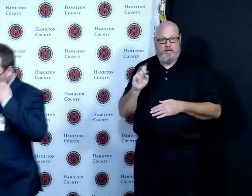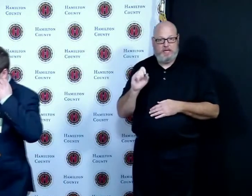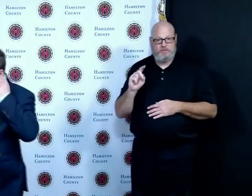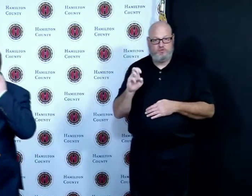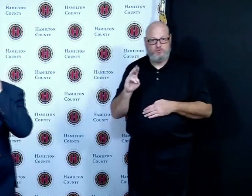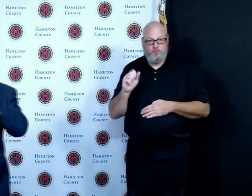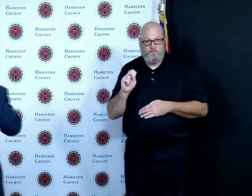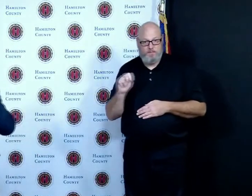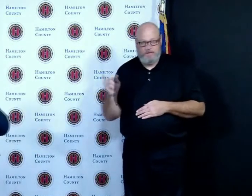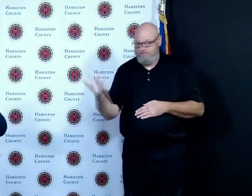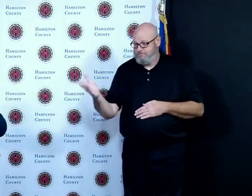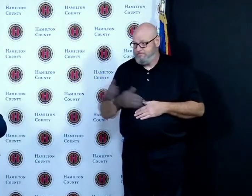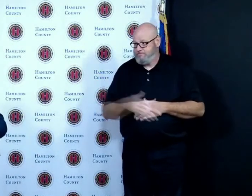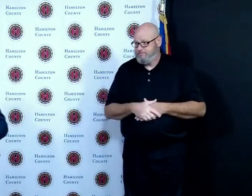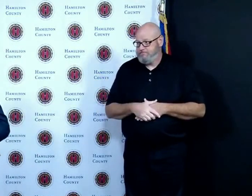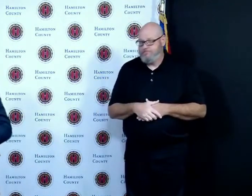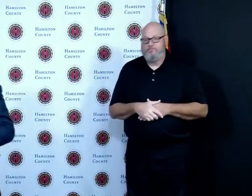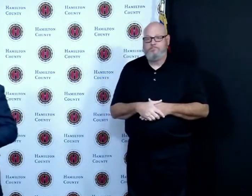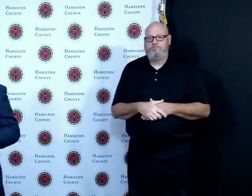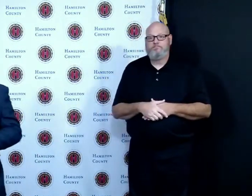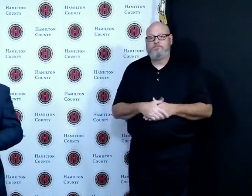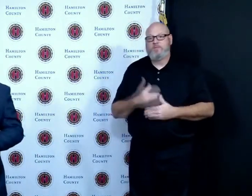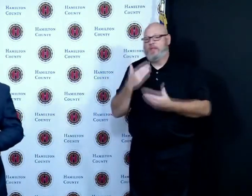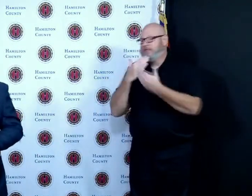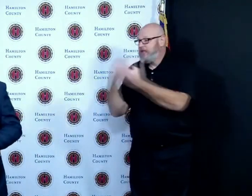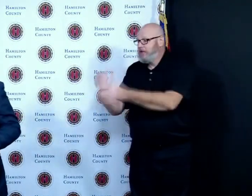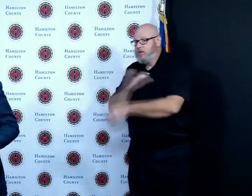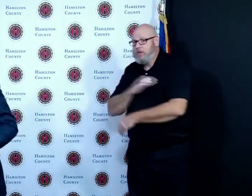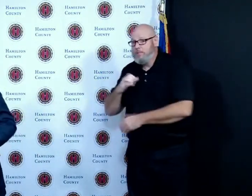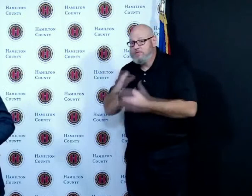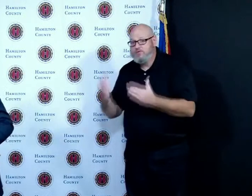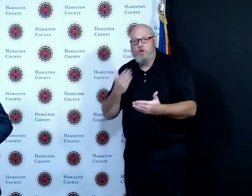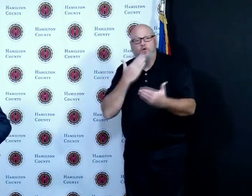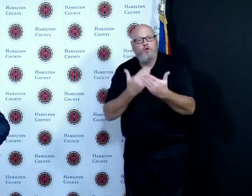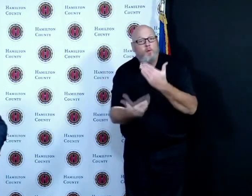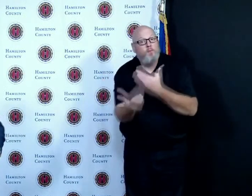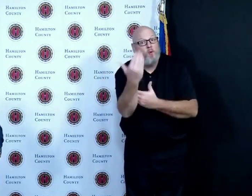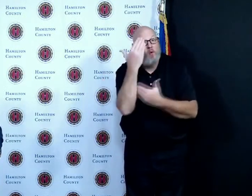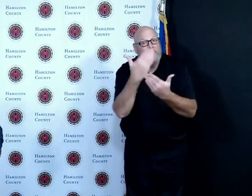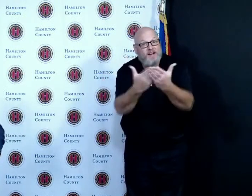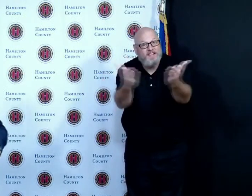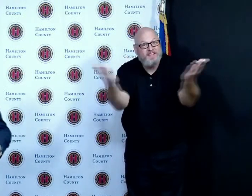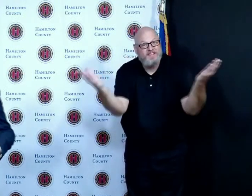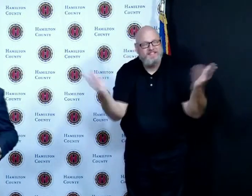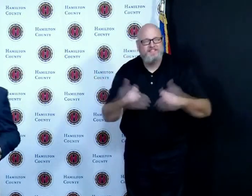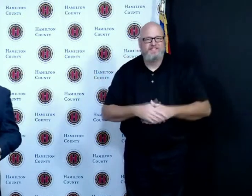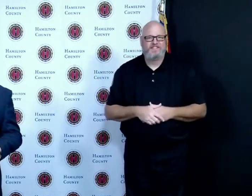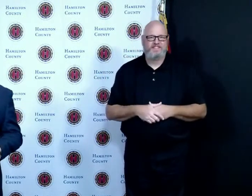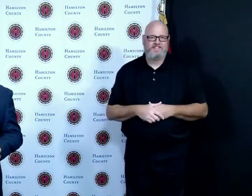our reproductive number today continues to decline and stay below one for the last couple weeks today